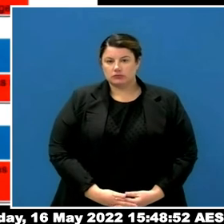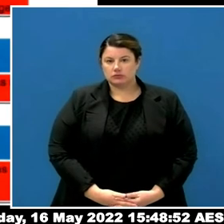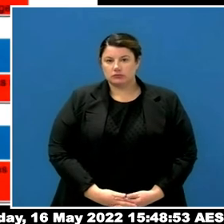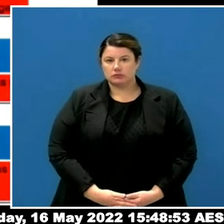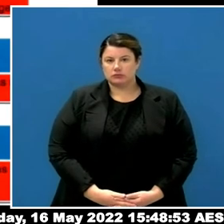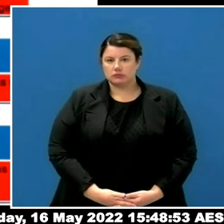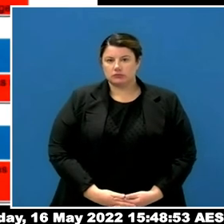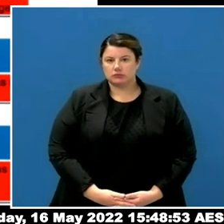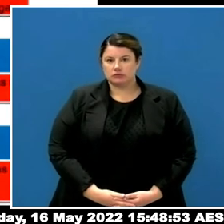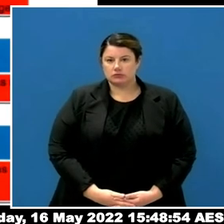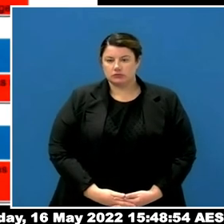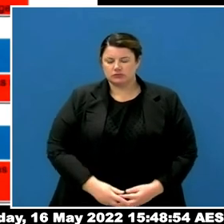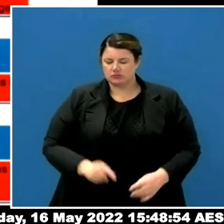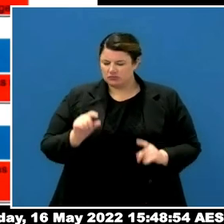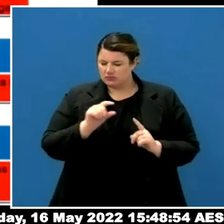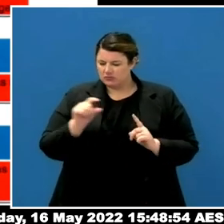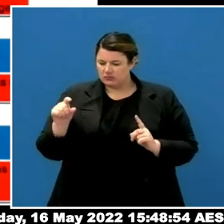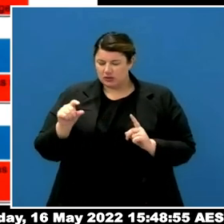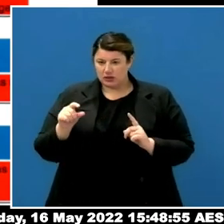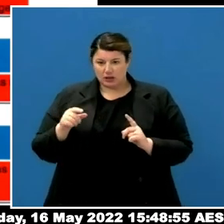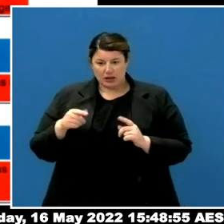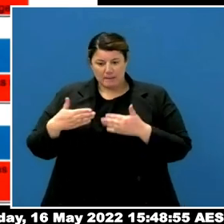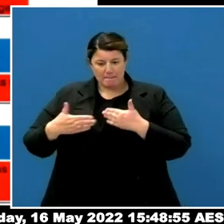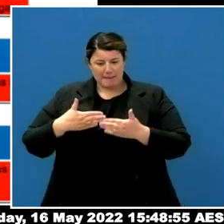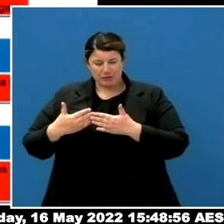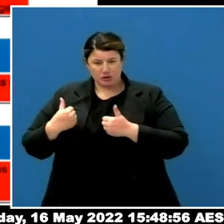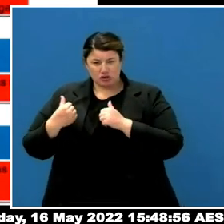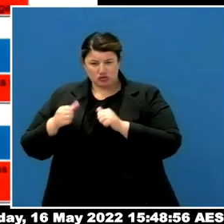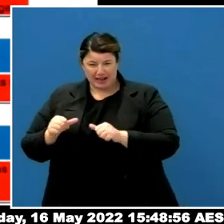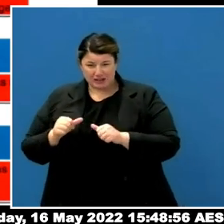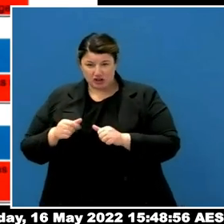Were you consulted about any other strategy other than what's written in here at the